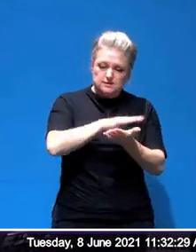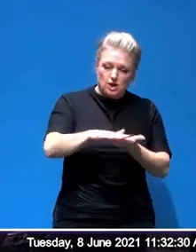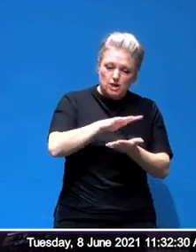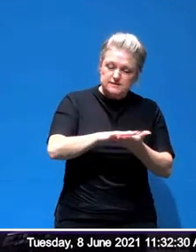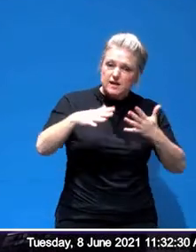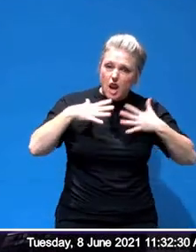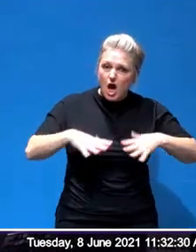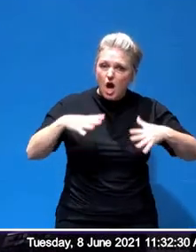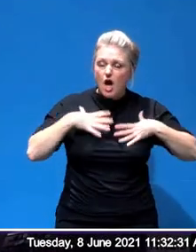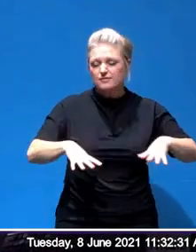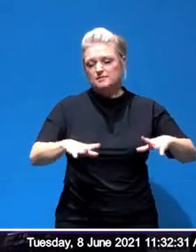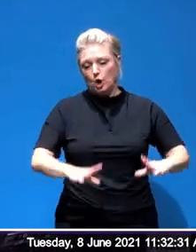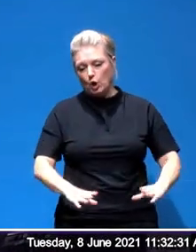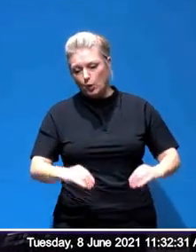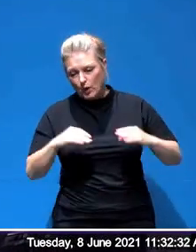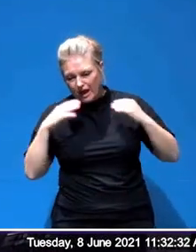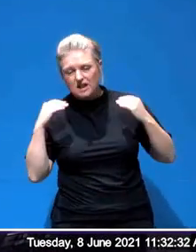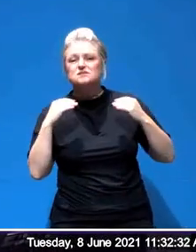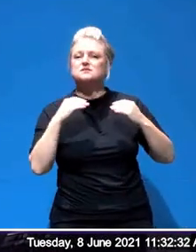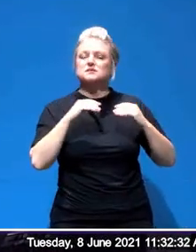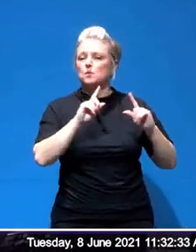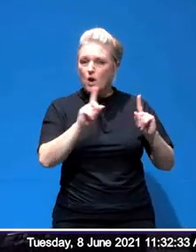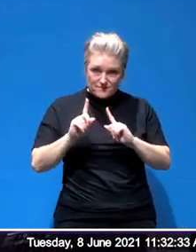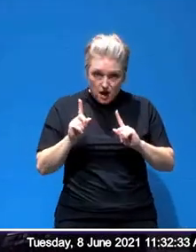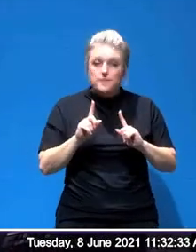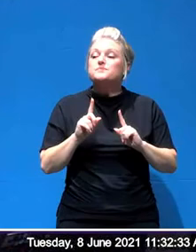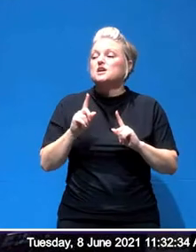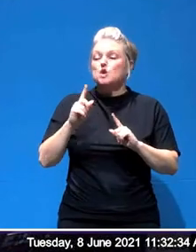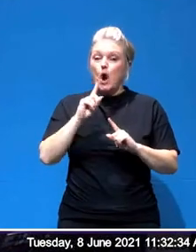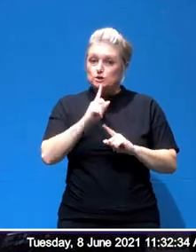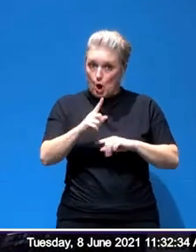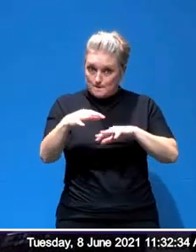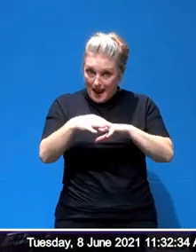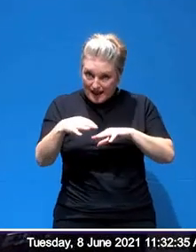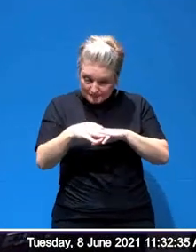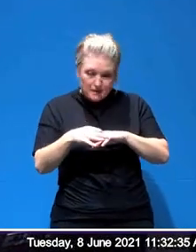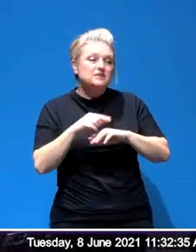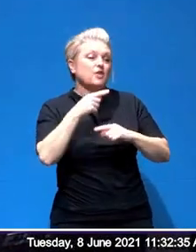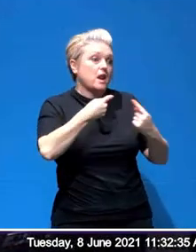DHS then transferred $500 to us, which I was told was to reimburse